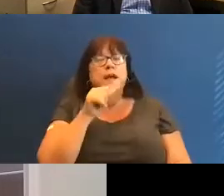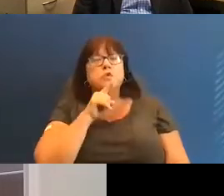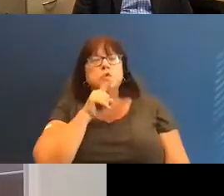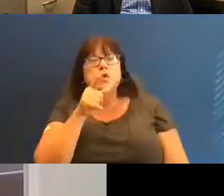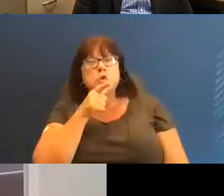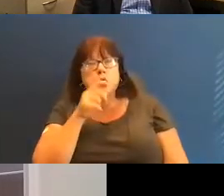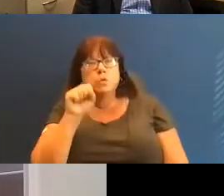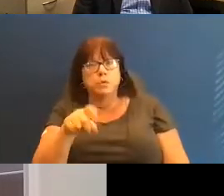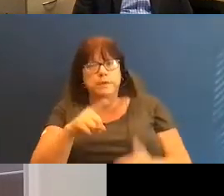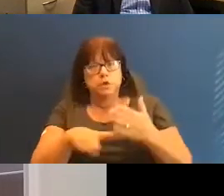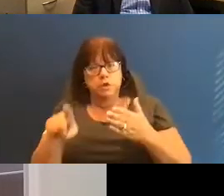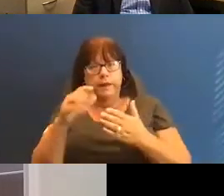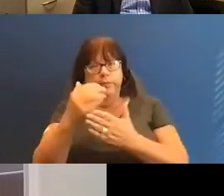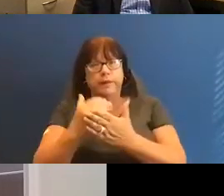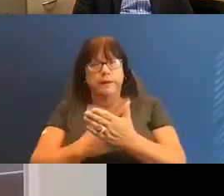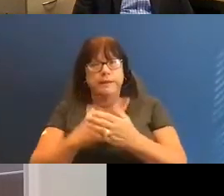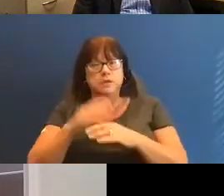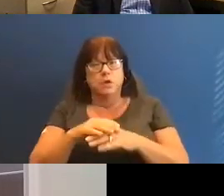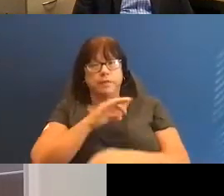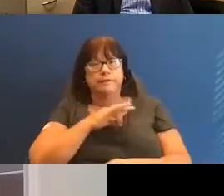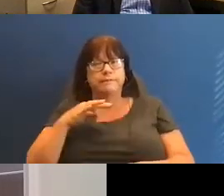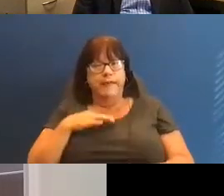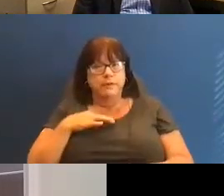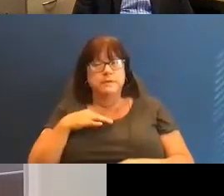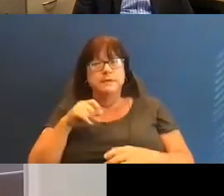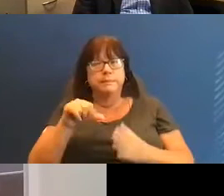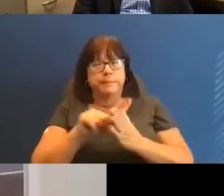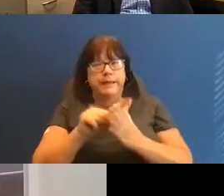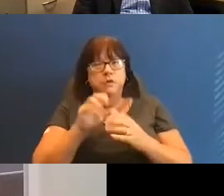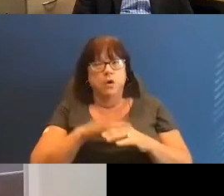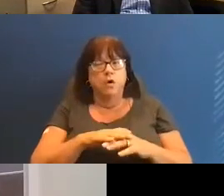on the faculty or faculty page of the library website. So as the subject matter experts,